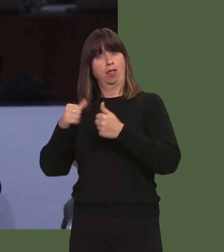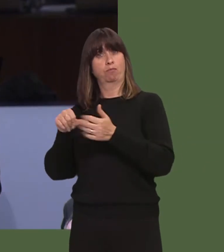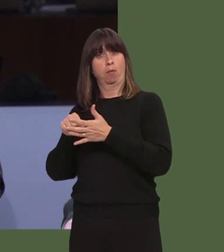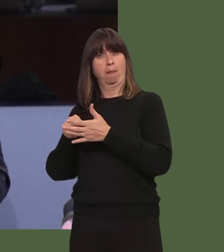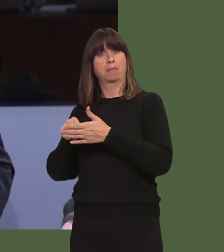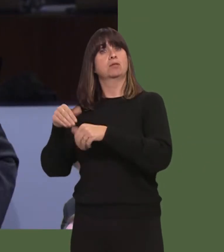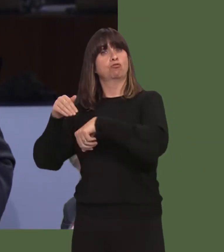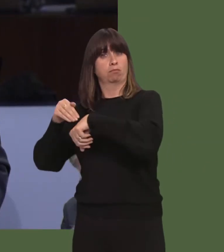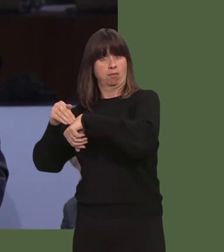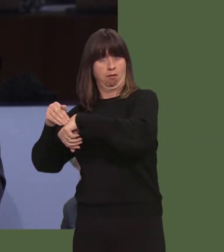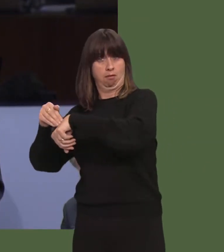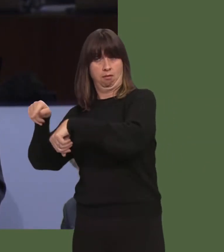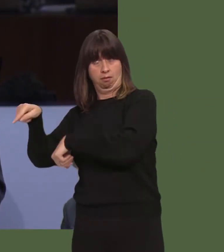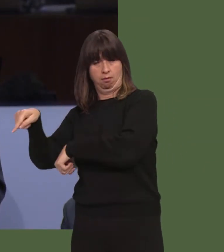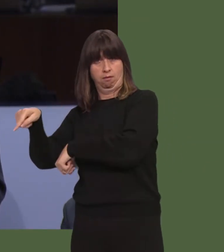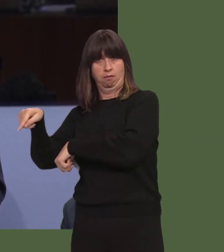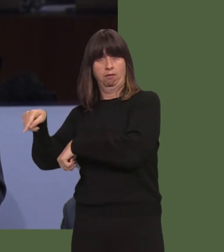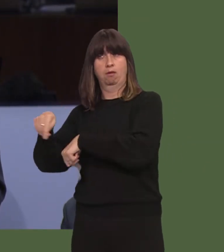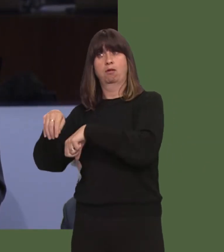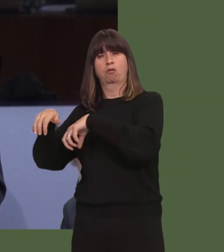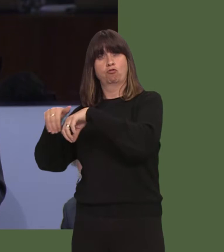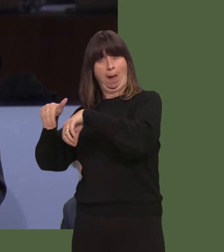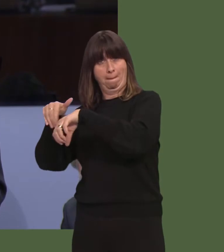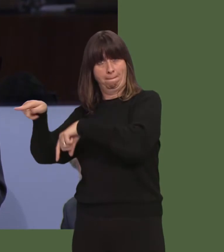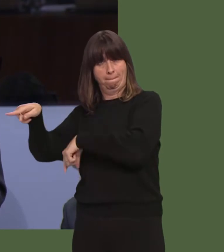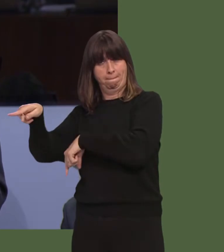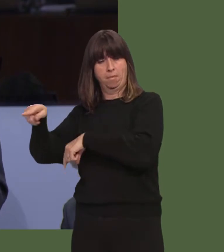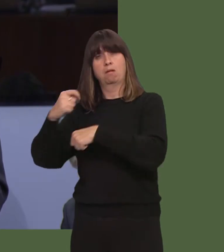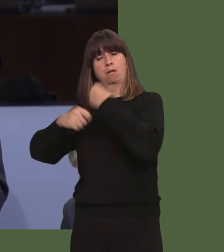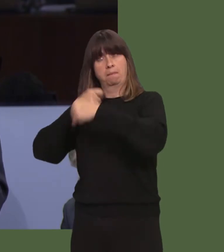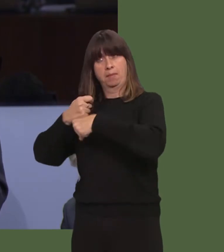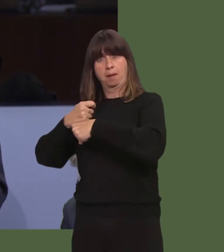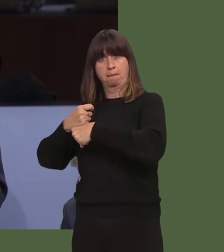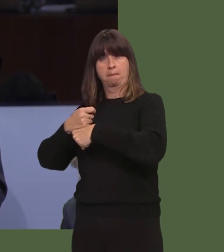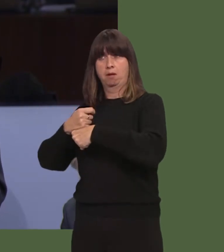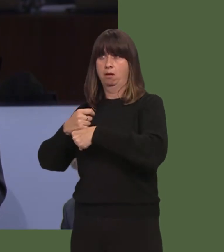are being referred to health services as part of community sentences, in an effort to steer